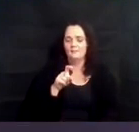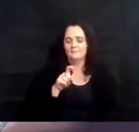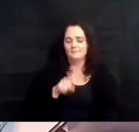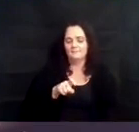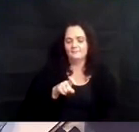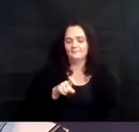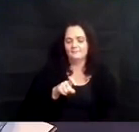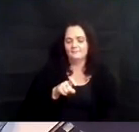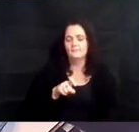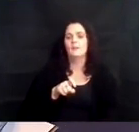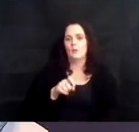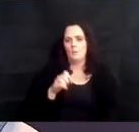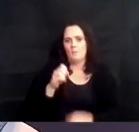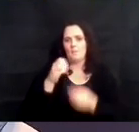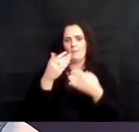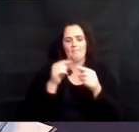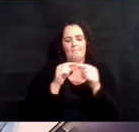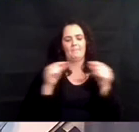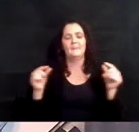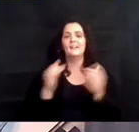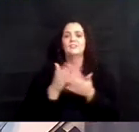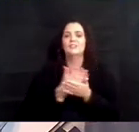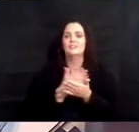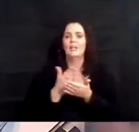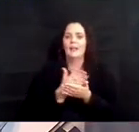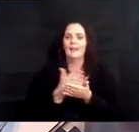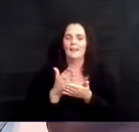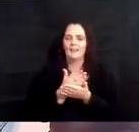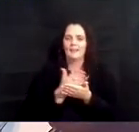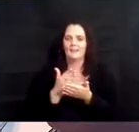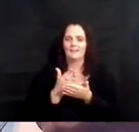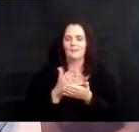this window and then hit ‘share’ and then I can download it to my device and then